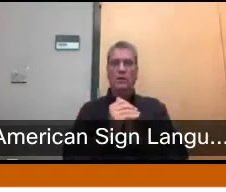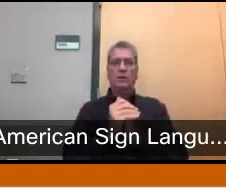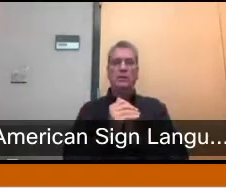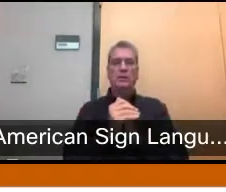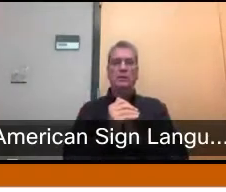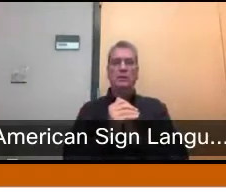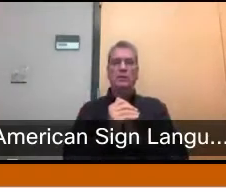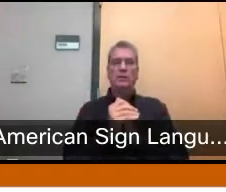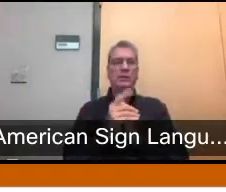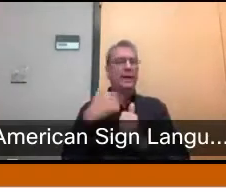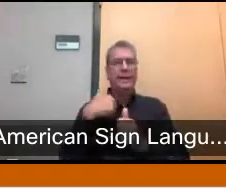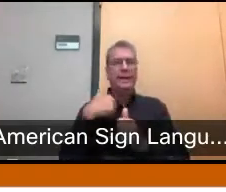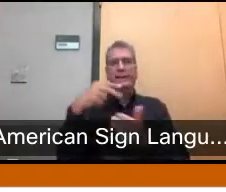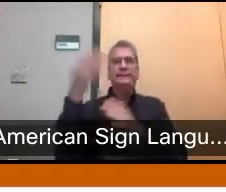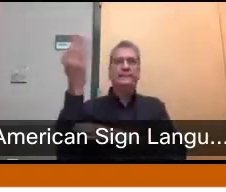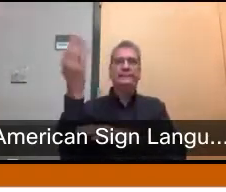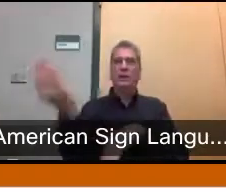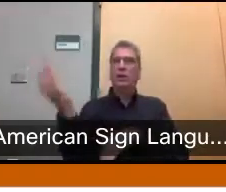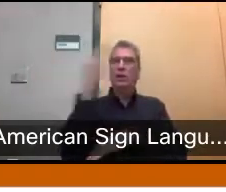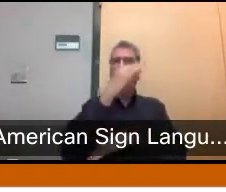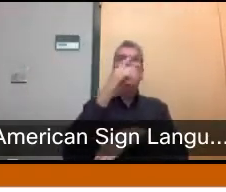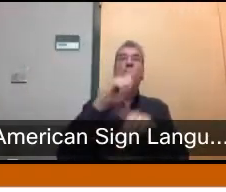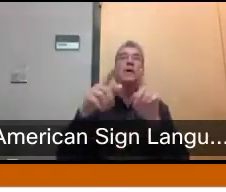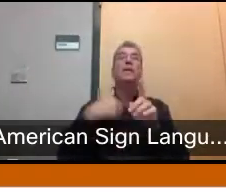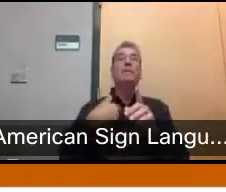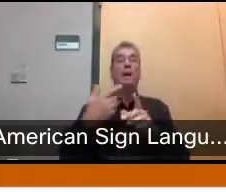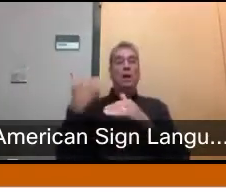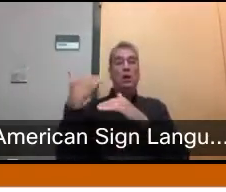talk about this all day long. But I think my charge right now is to say, again, thank